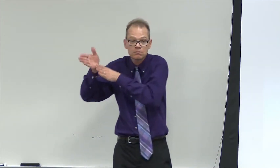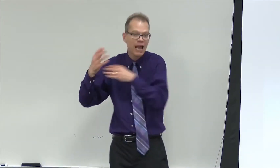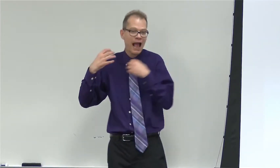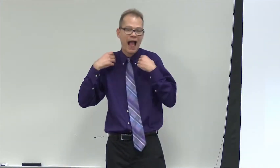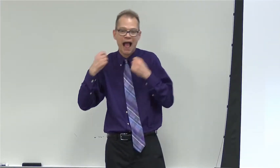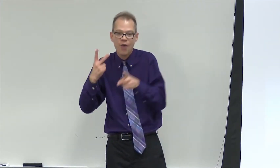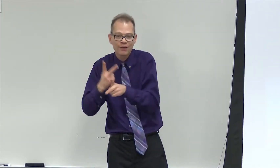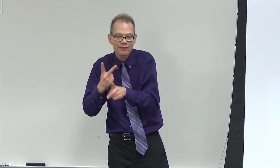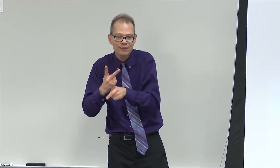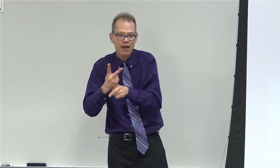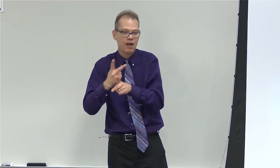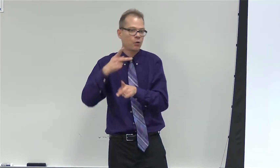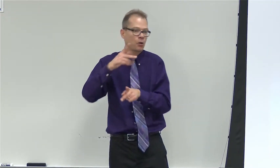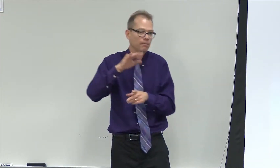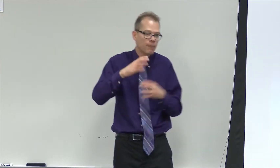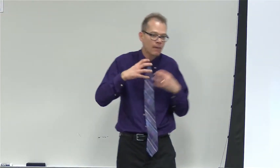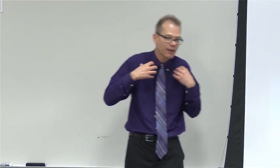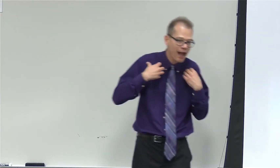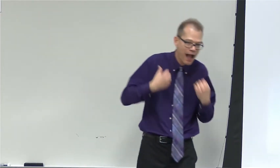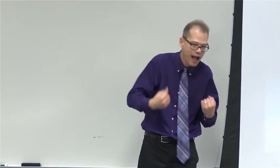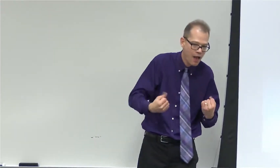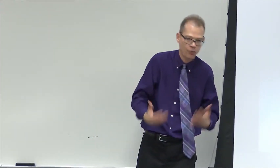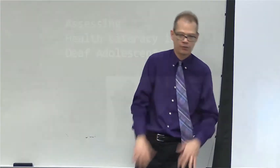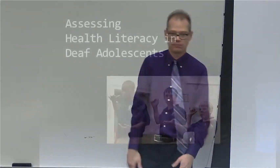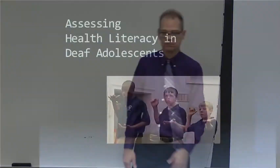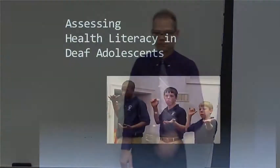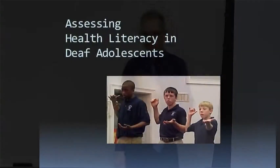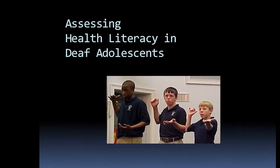that they could have-- public health or health-care.